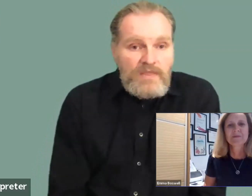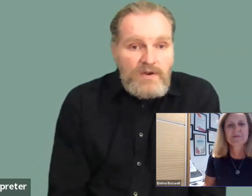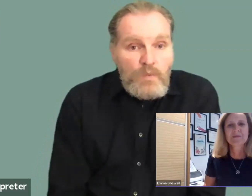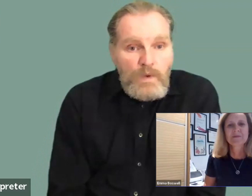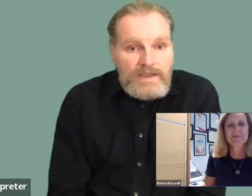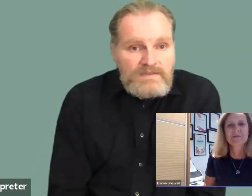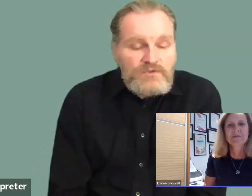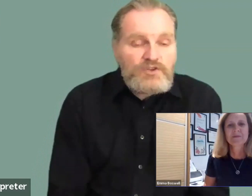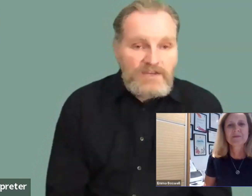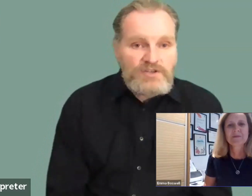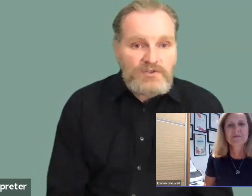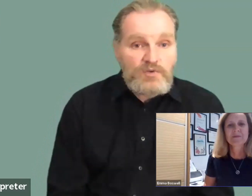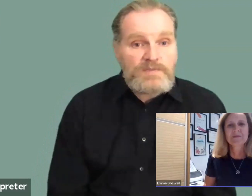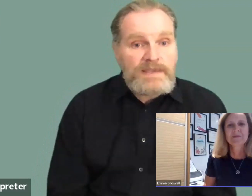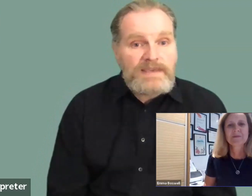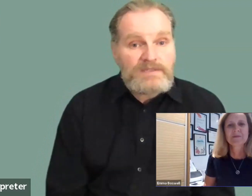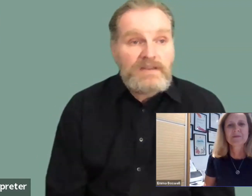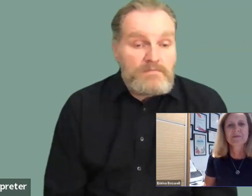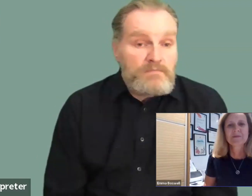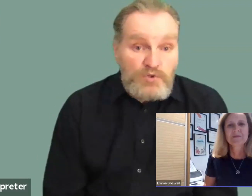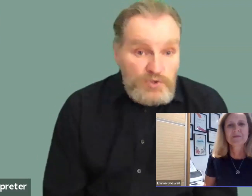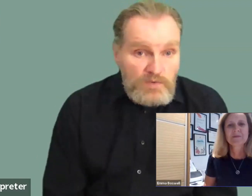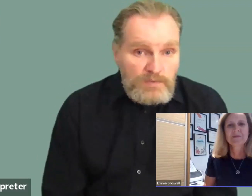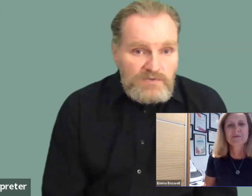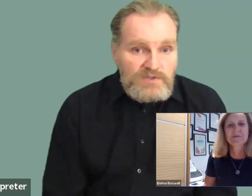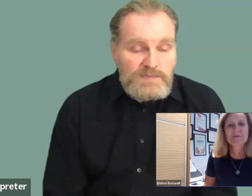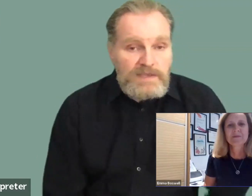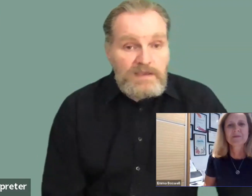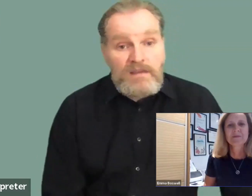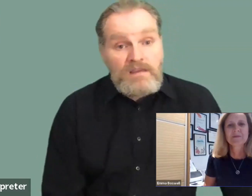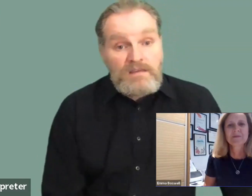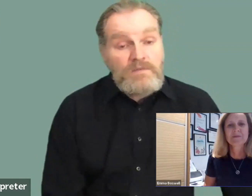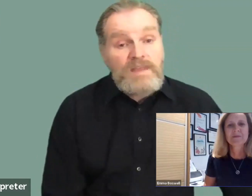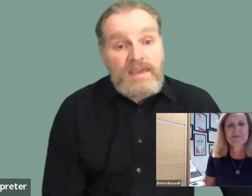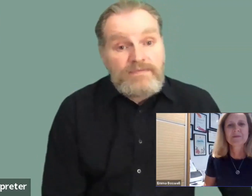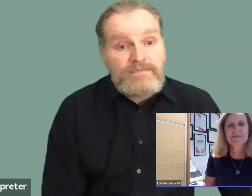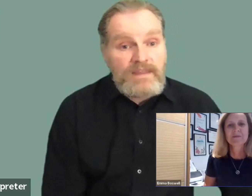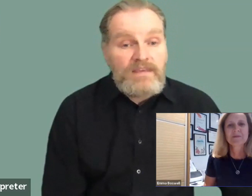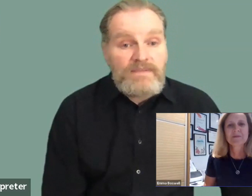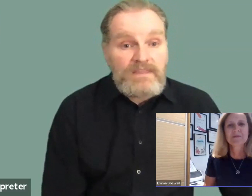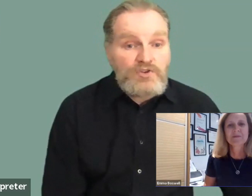and there are ways of changing the job to make it more doable, so to speak. If, in the event the